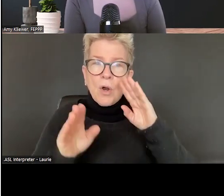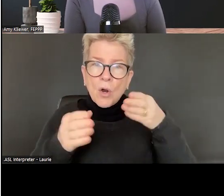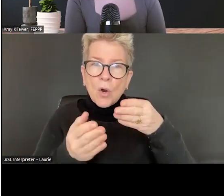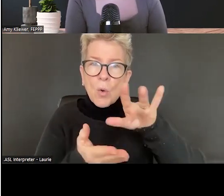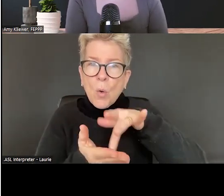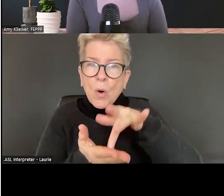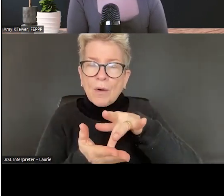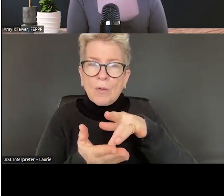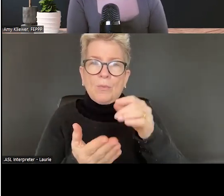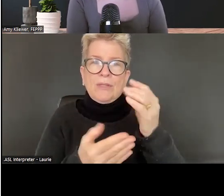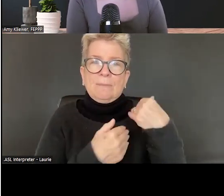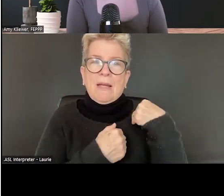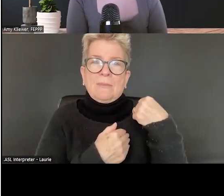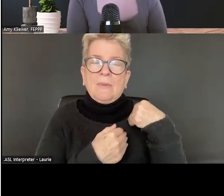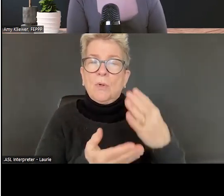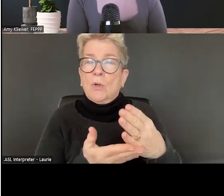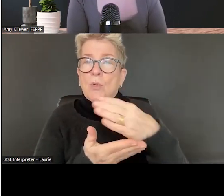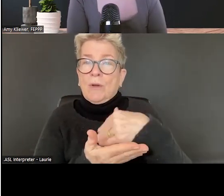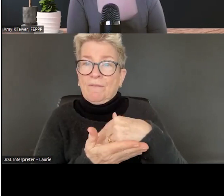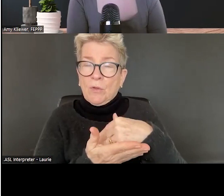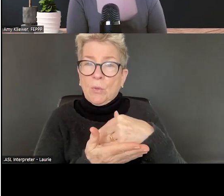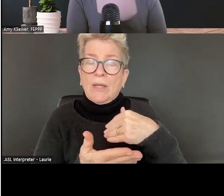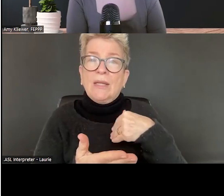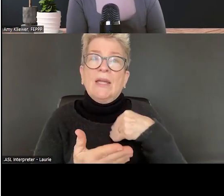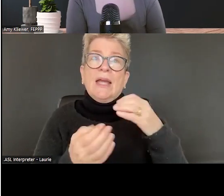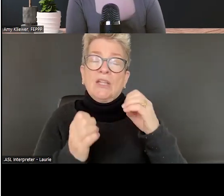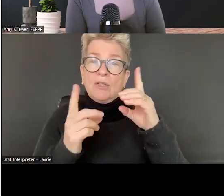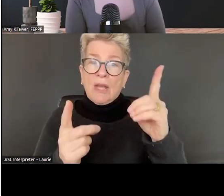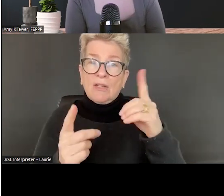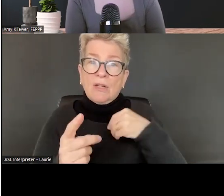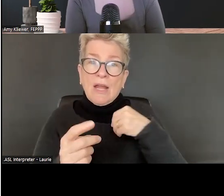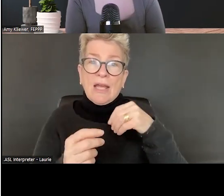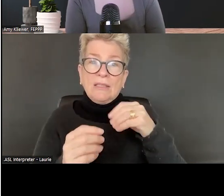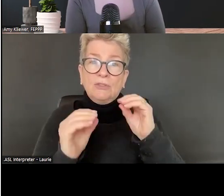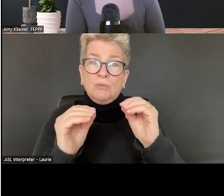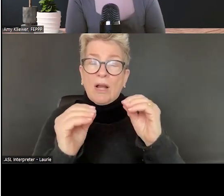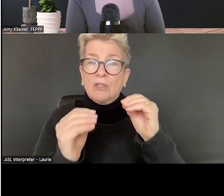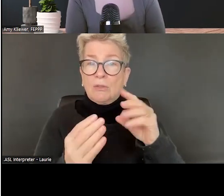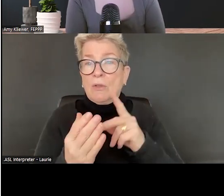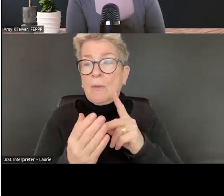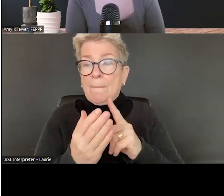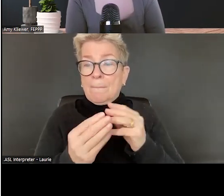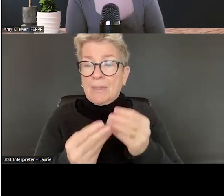reviewing financial education instructional materials, K12 curriculums, lessons, you